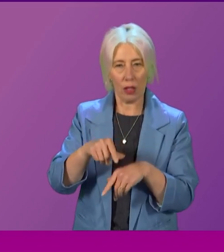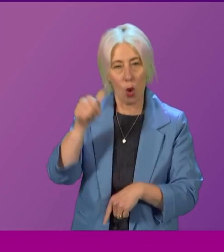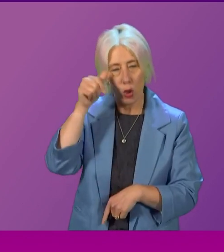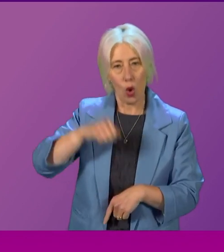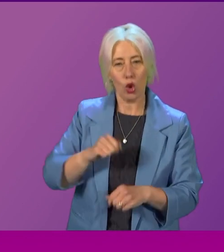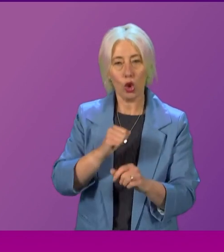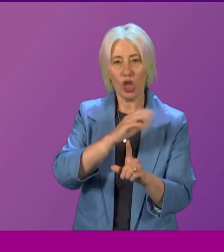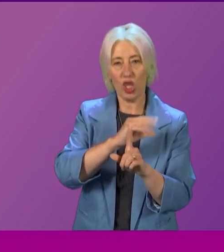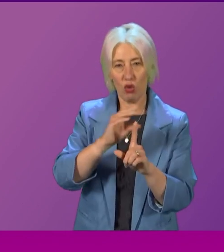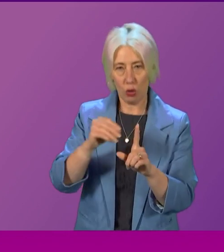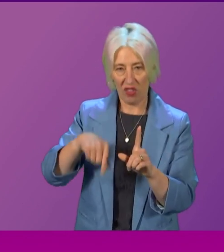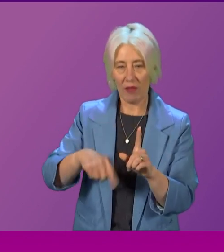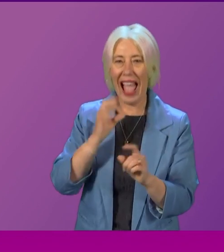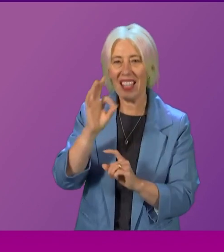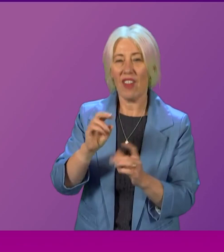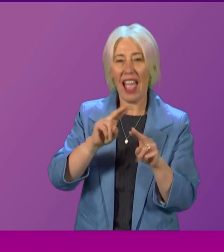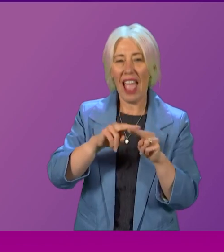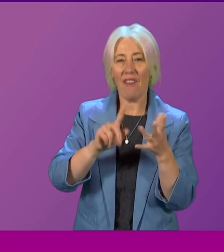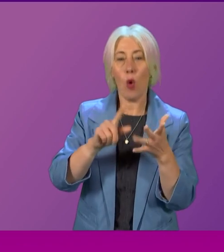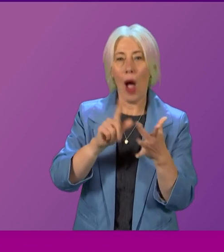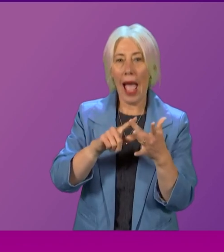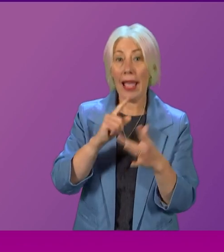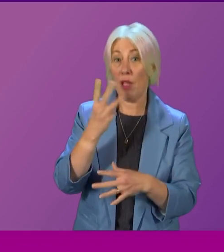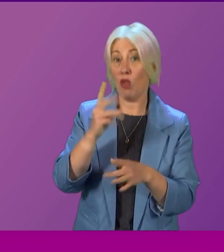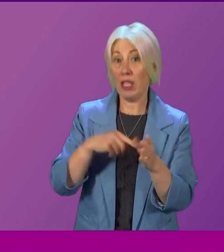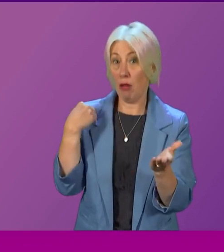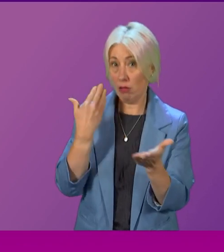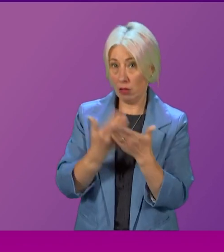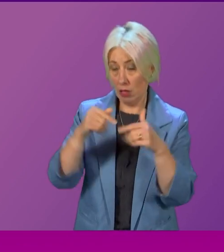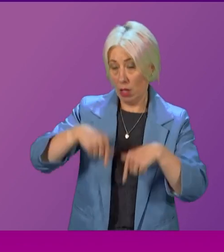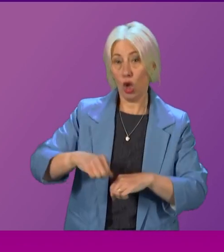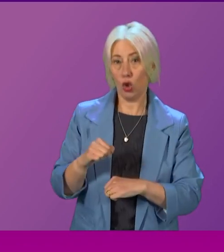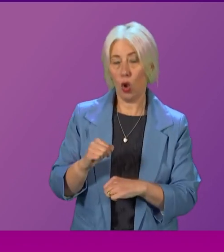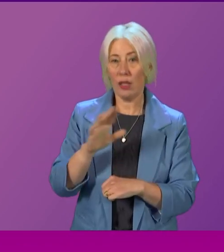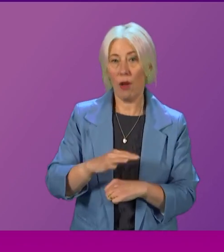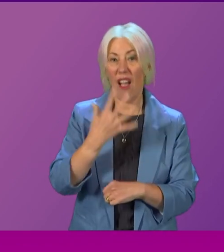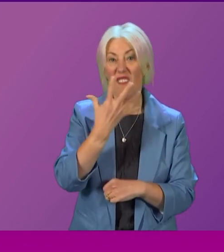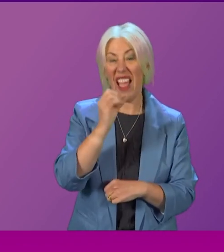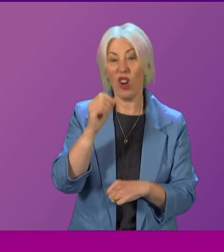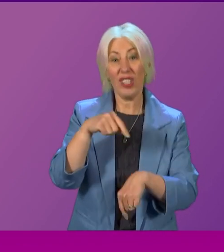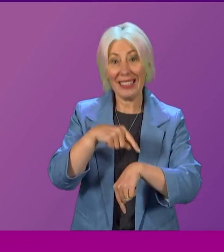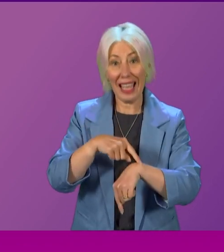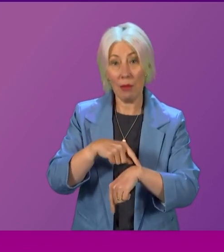Conservative freedom of information request, that in the past three years in Scotland, sex offenders have changed their name on more than 500 occasions.